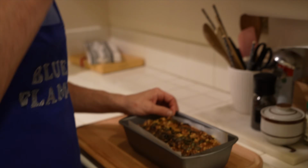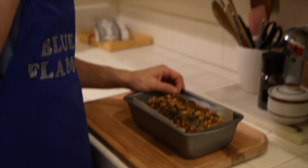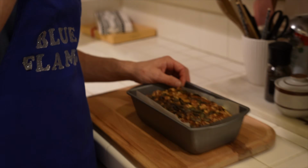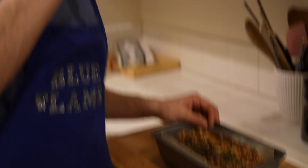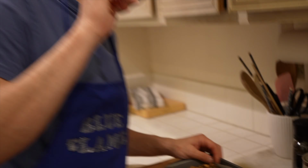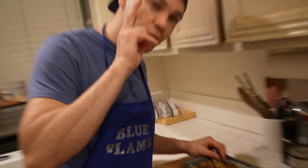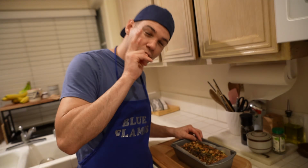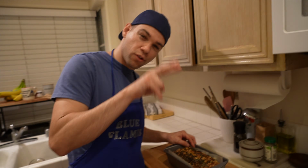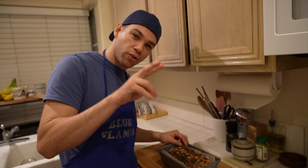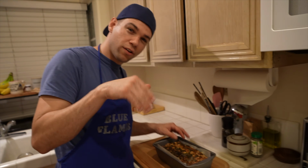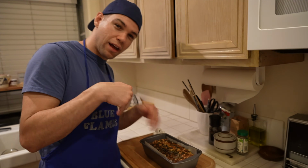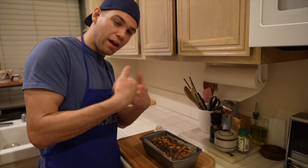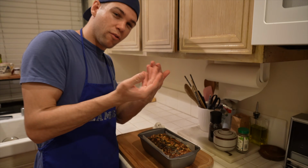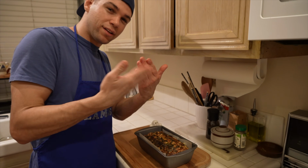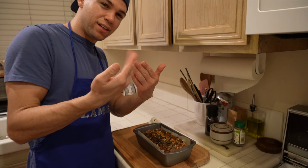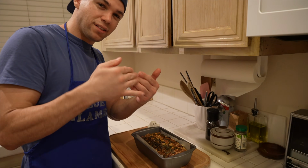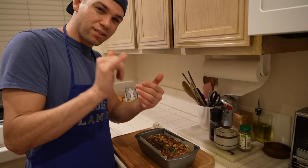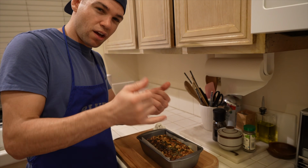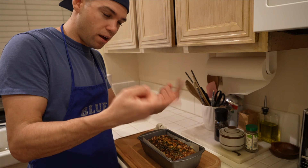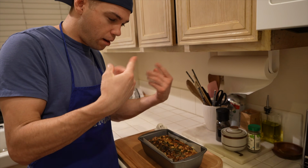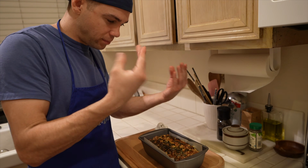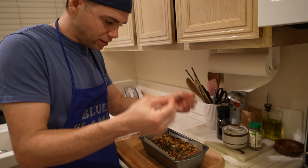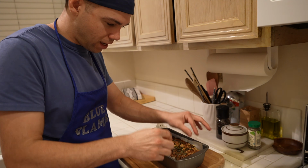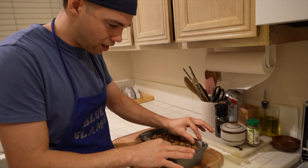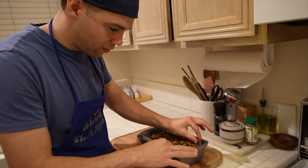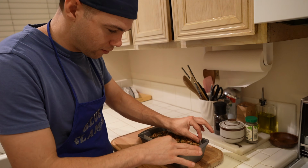R: hey look how easy that comes out!